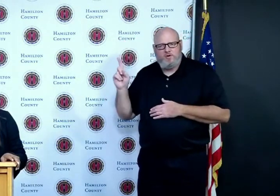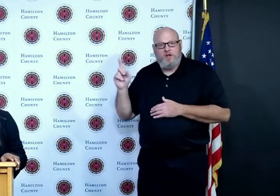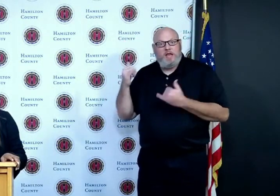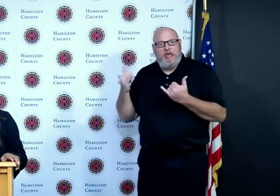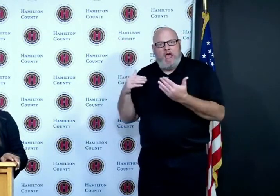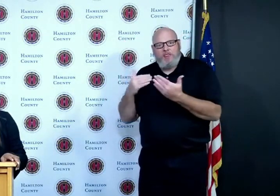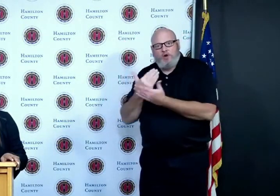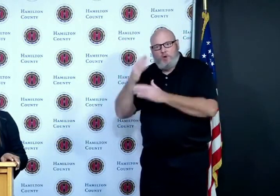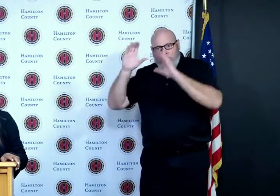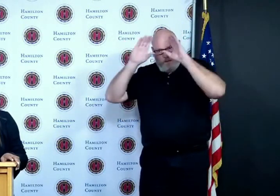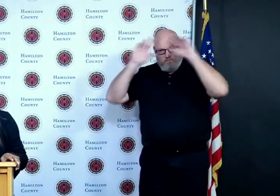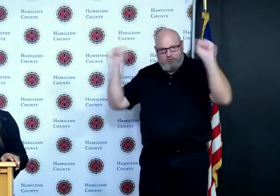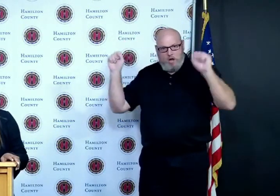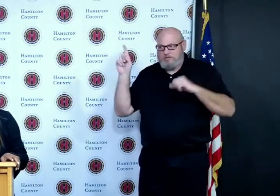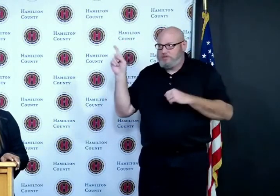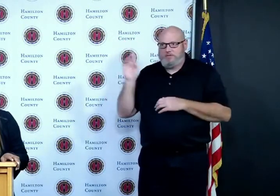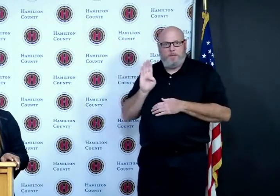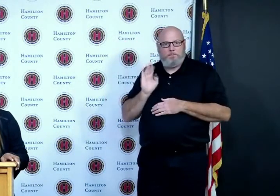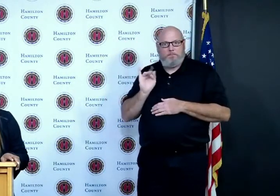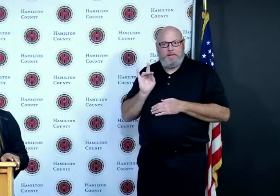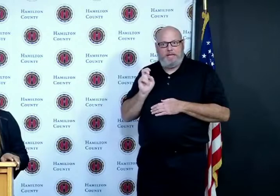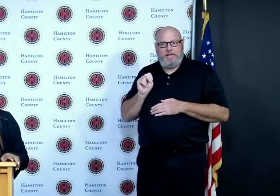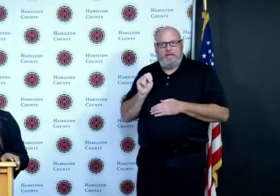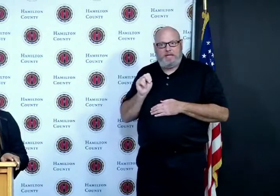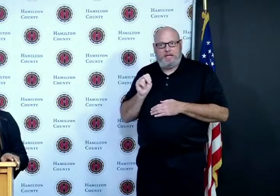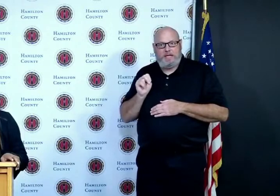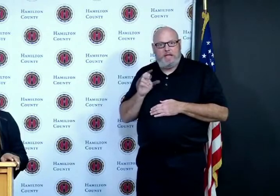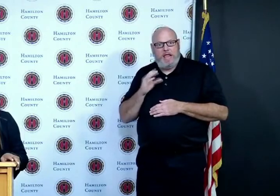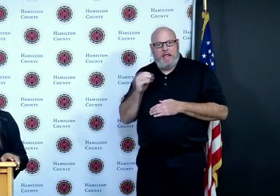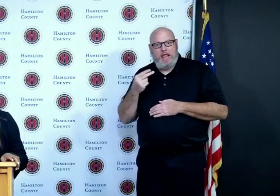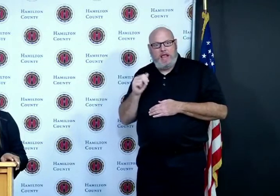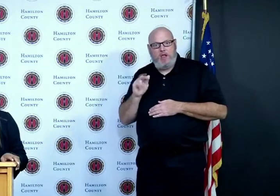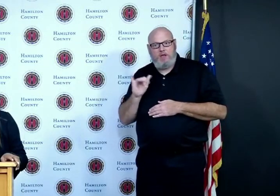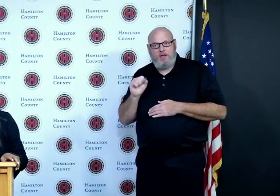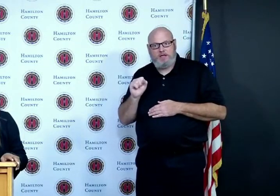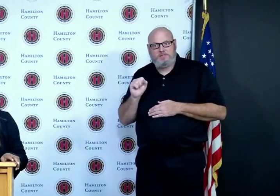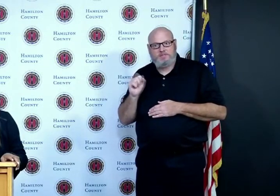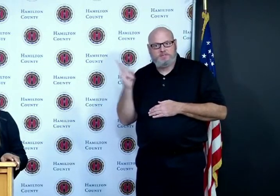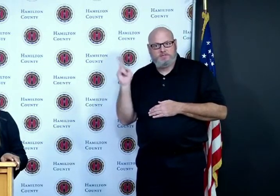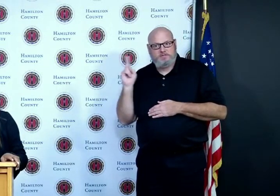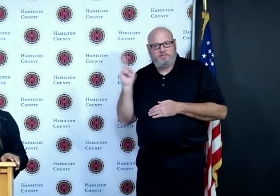budget and funding for money we want to be in those conversations as well